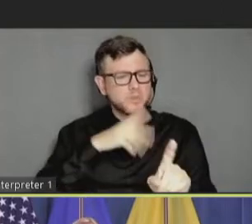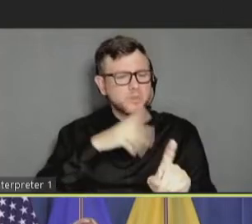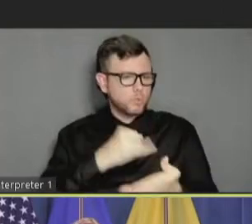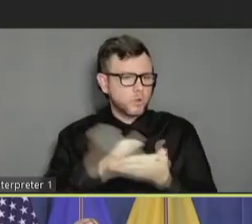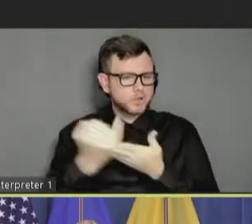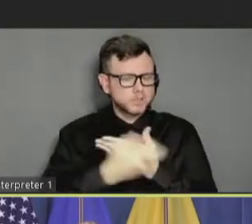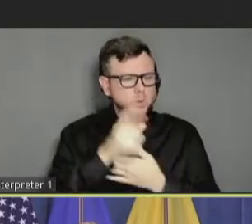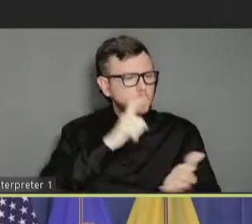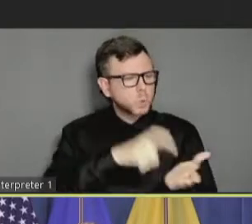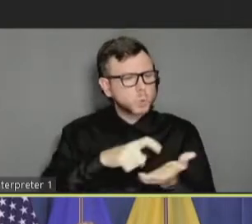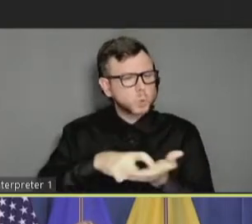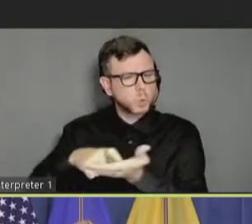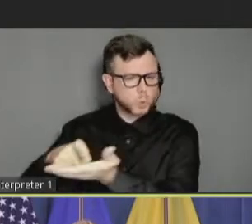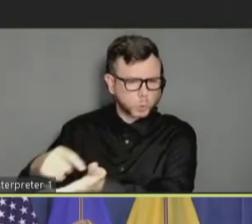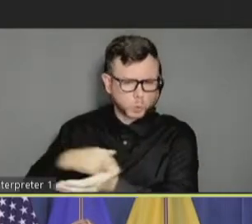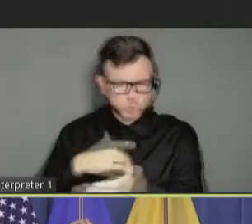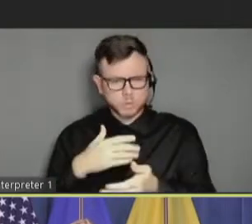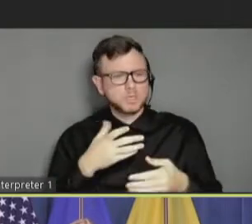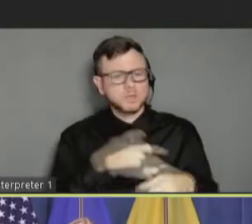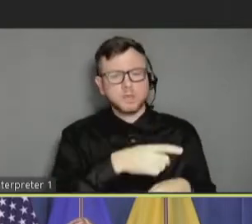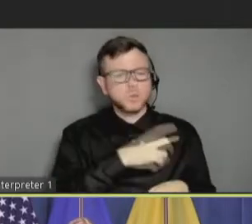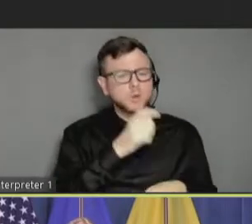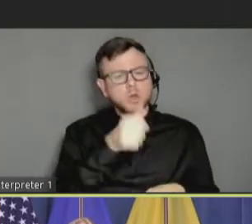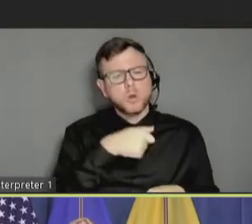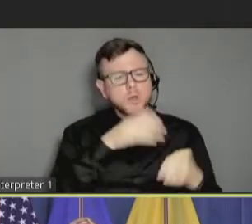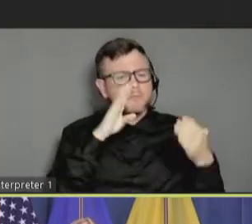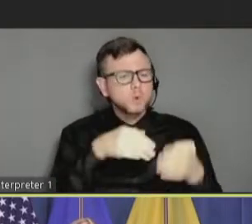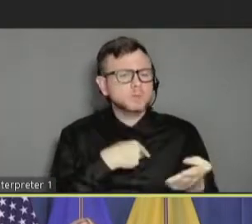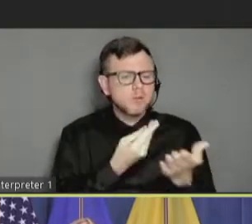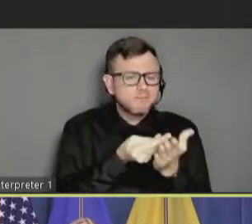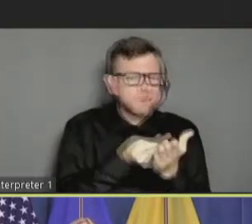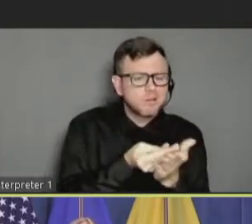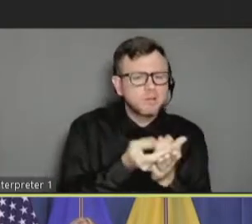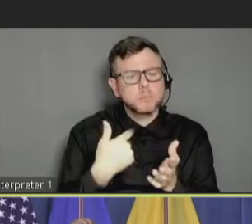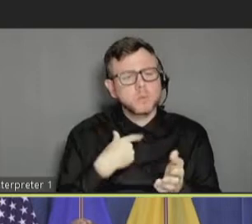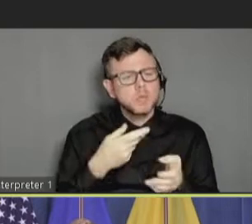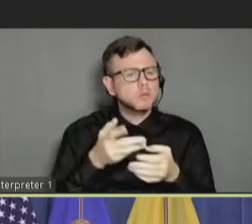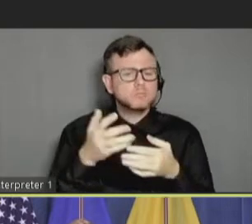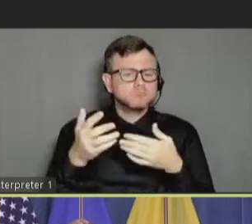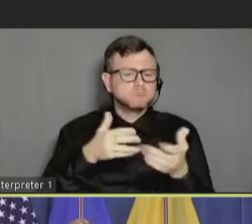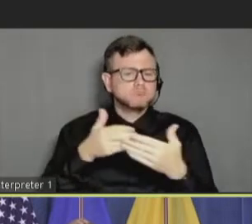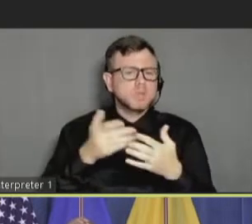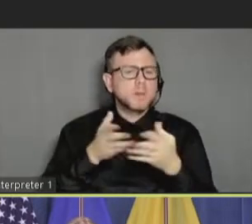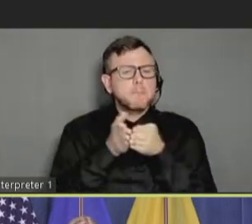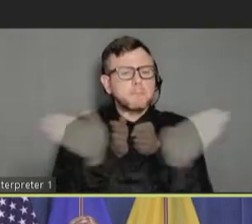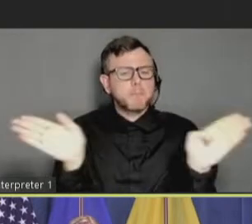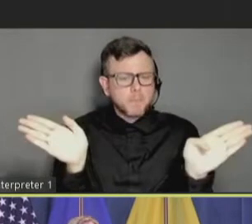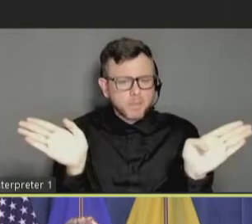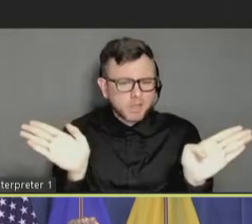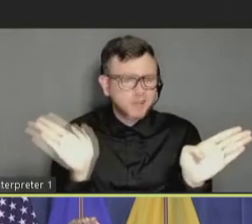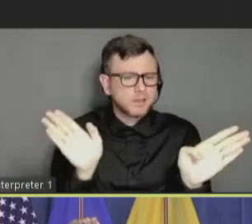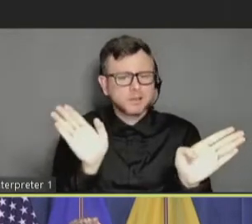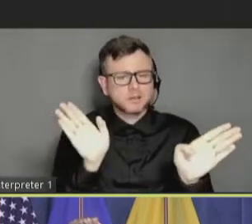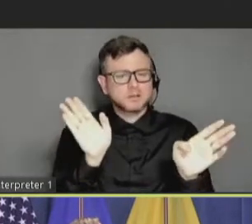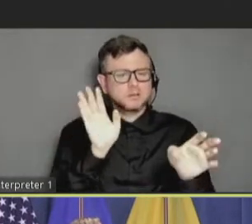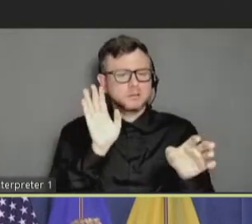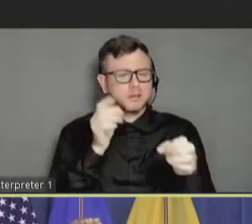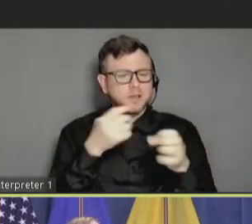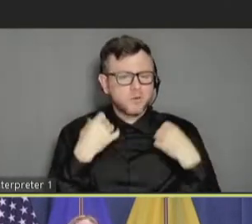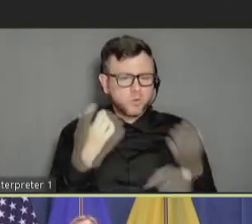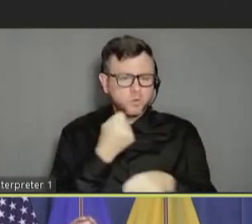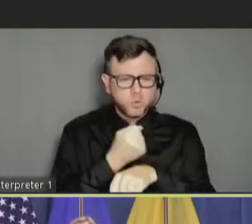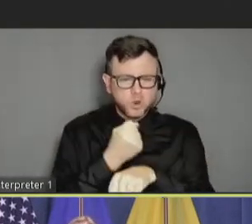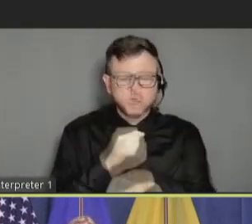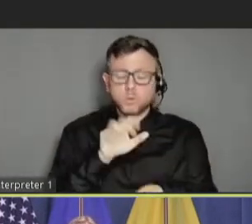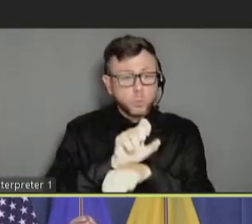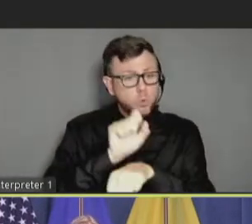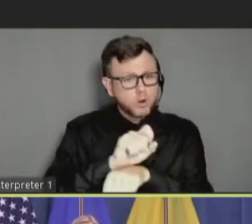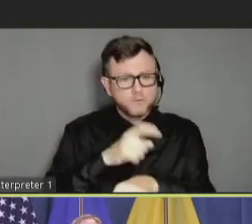Not just for vaccine confidence, but really, for any public health initiative. And that is it.